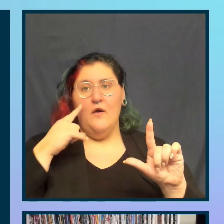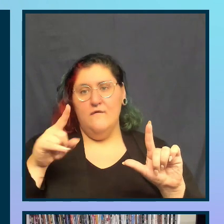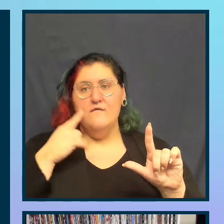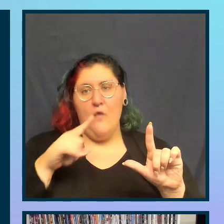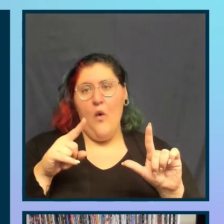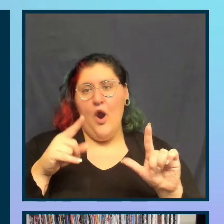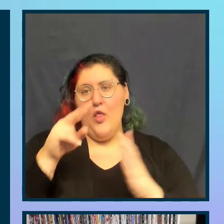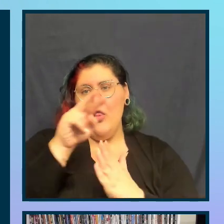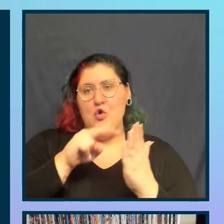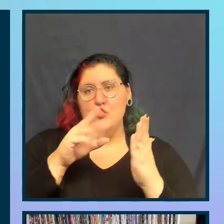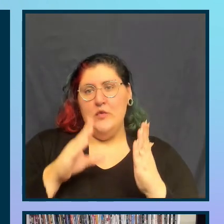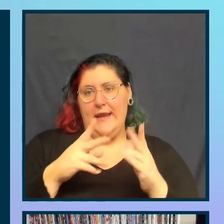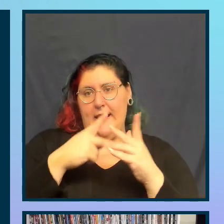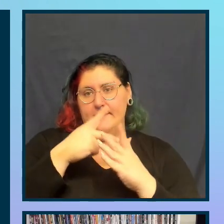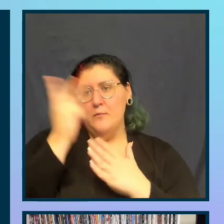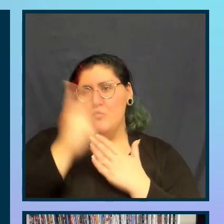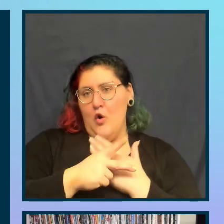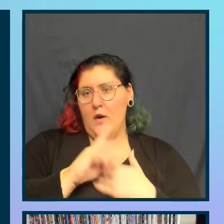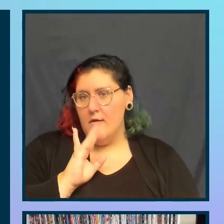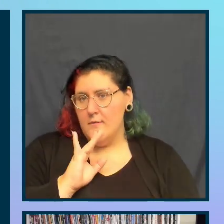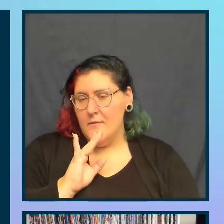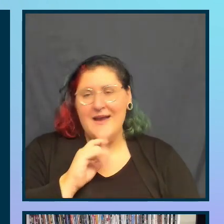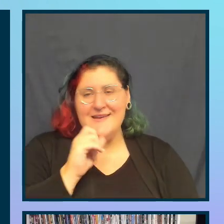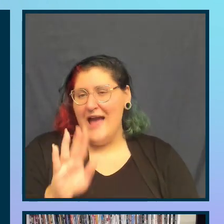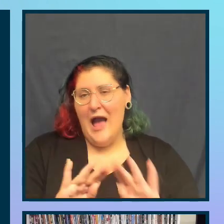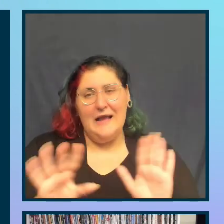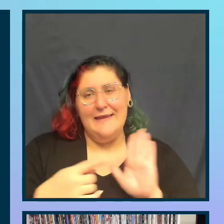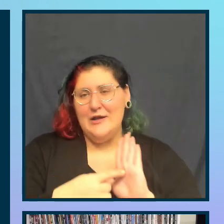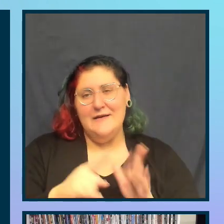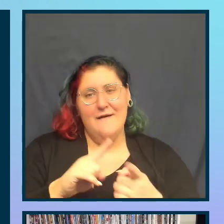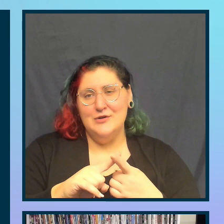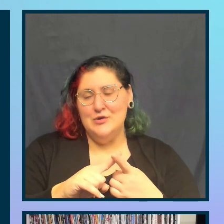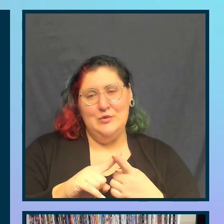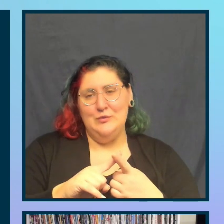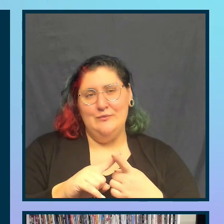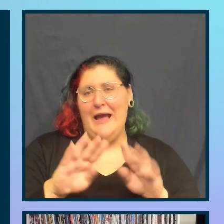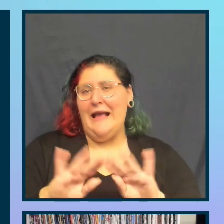to give a clear interaction or to give a clear meaning of what the thing was I was interacting with.